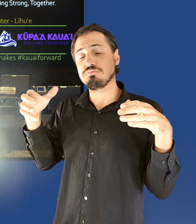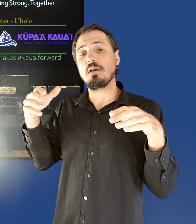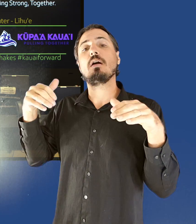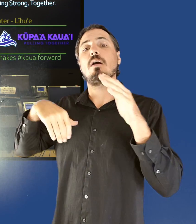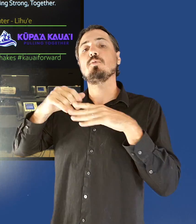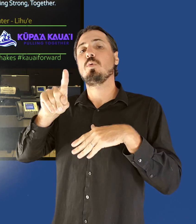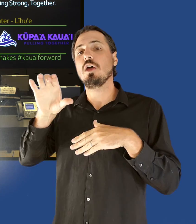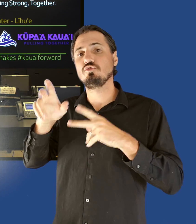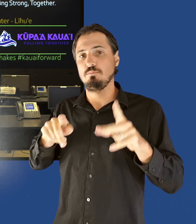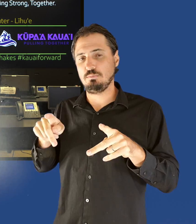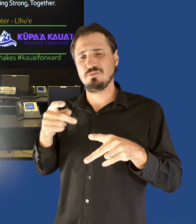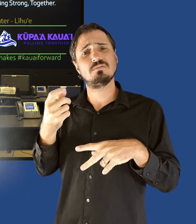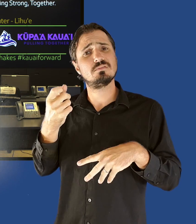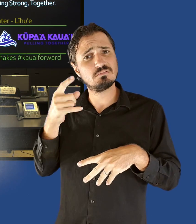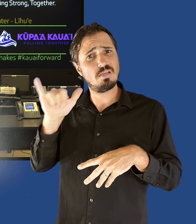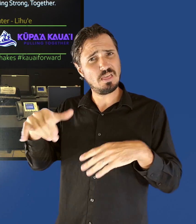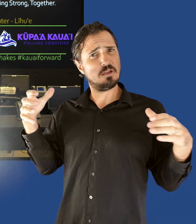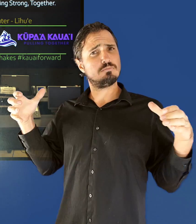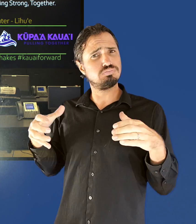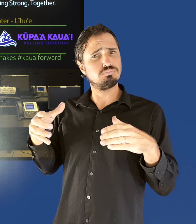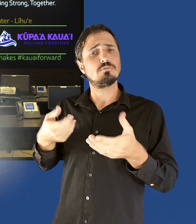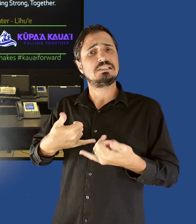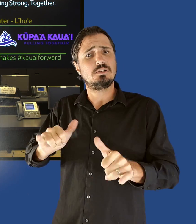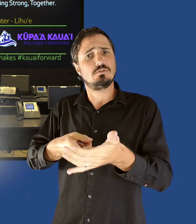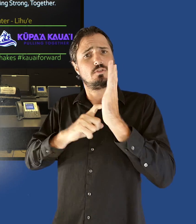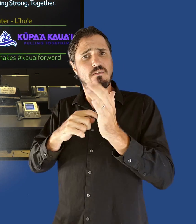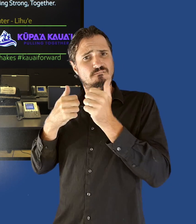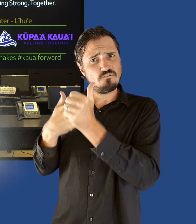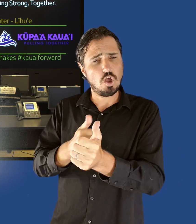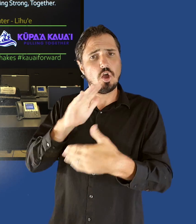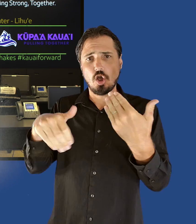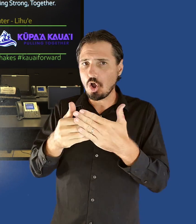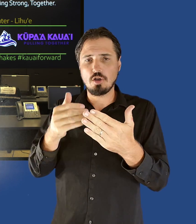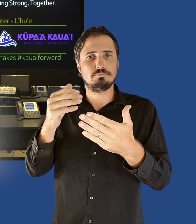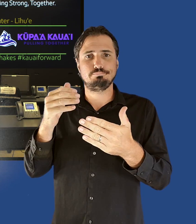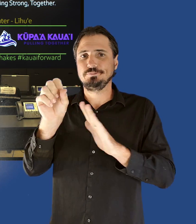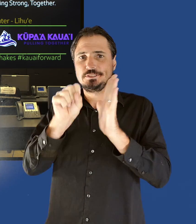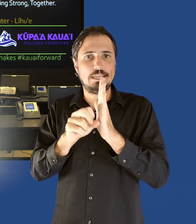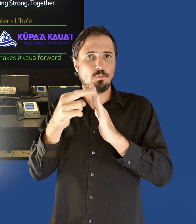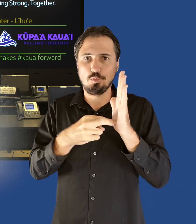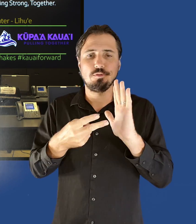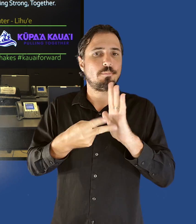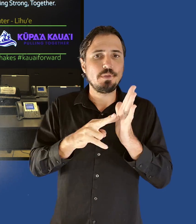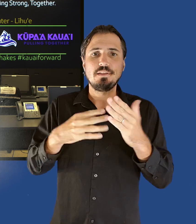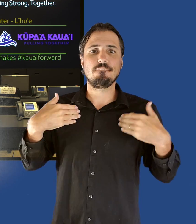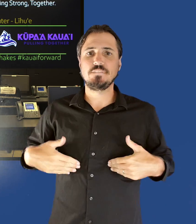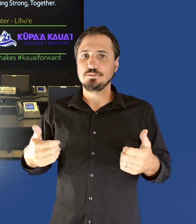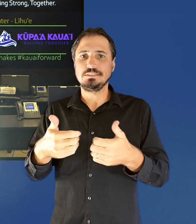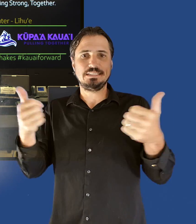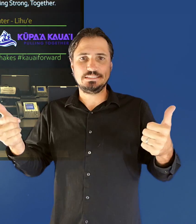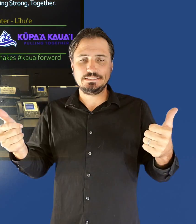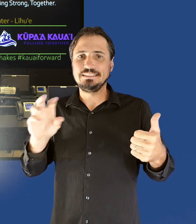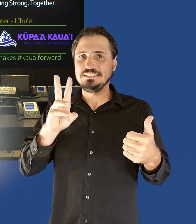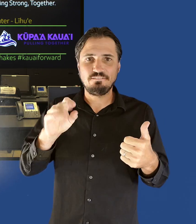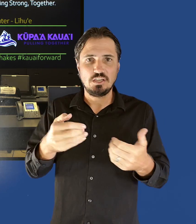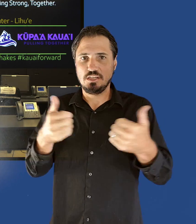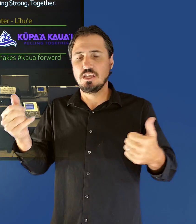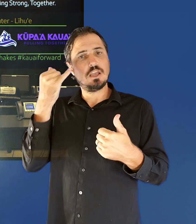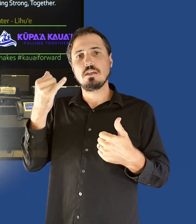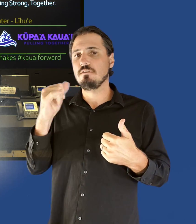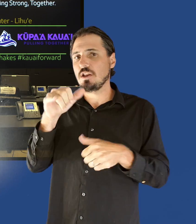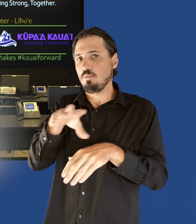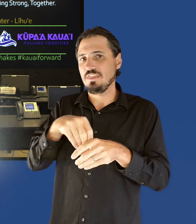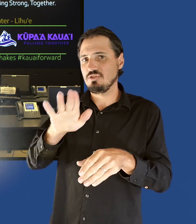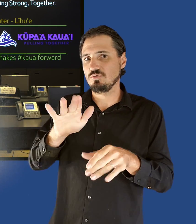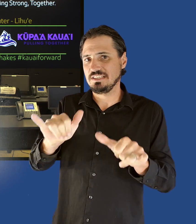Please keep in mind that these gatherings would still be subject to all other existing state guidelines, including physical distancing from those not in your household.